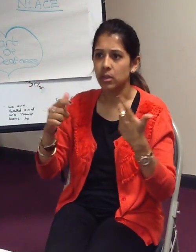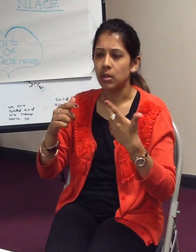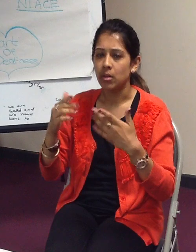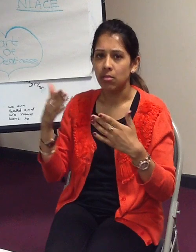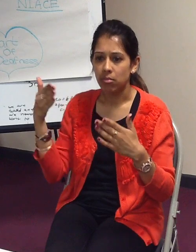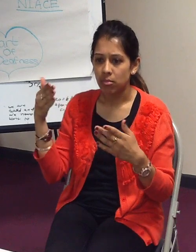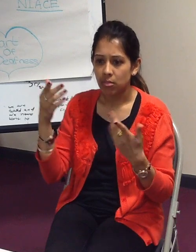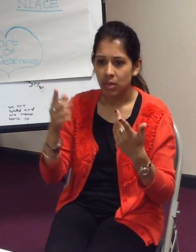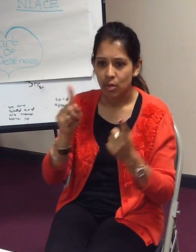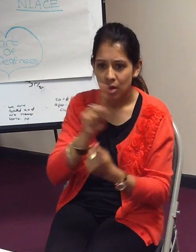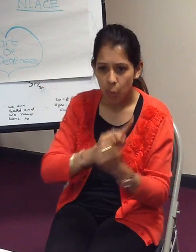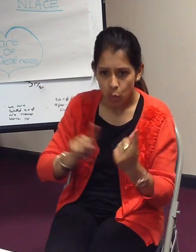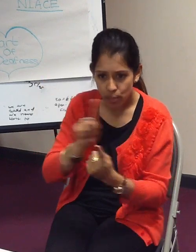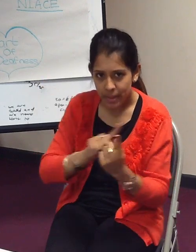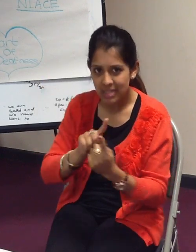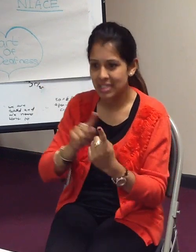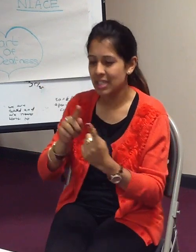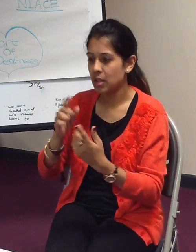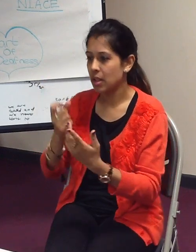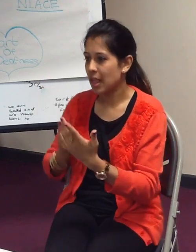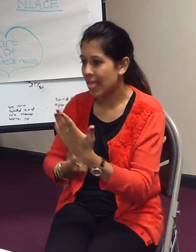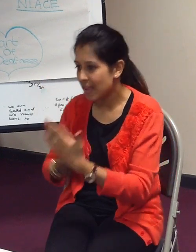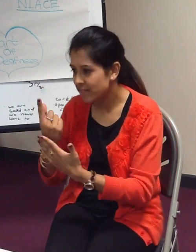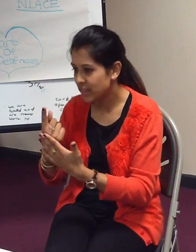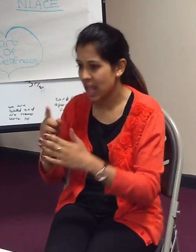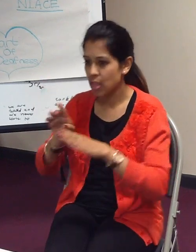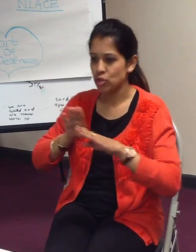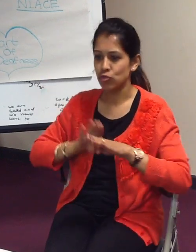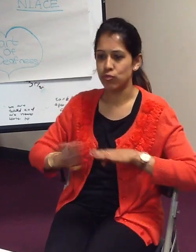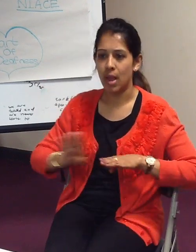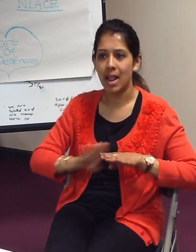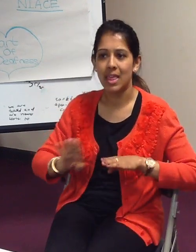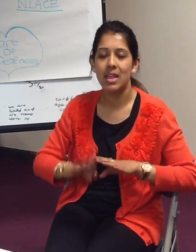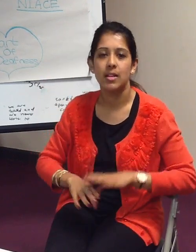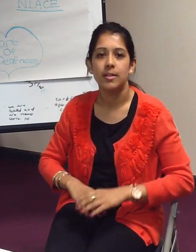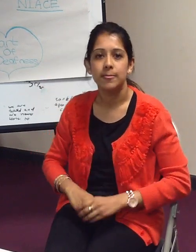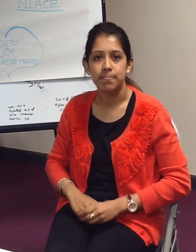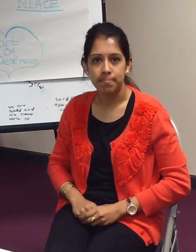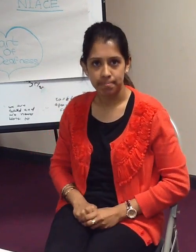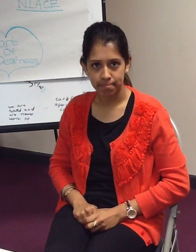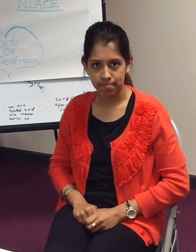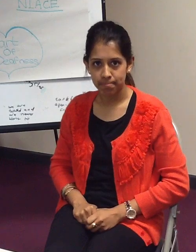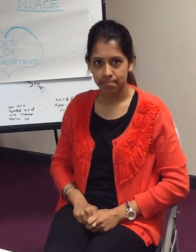and learners/protected ground(s) and through establishing network forums or attending existing ones.